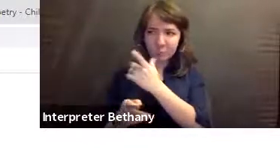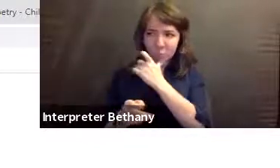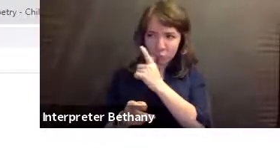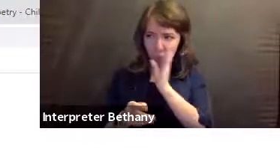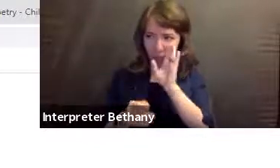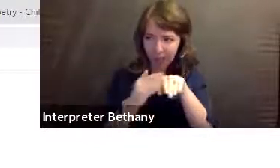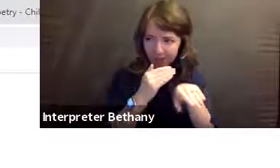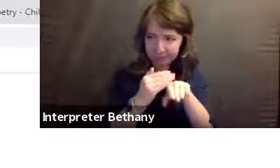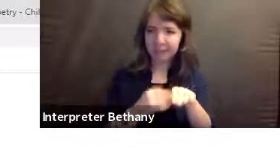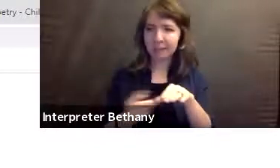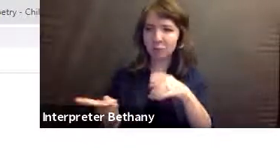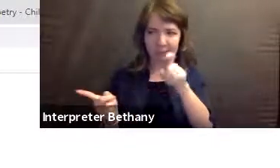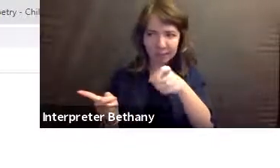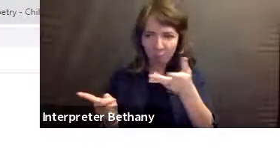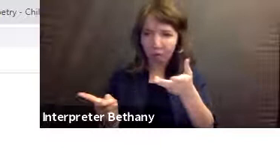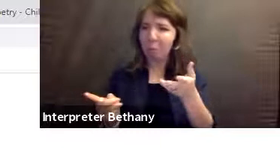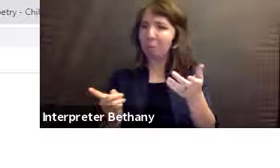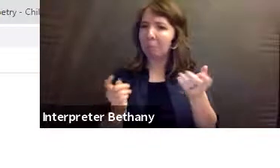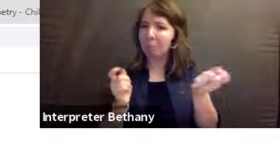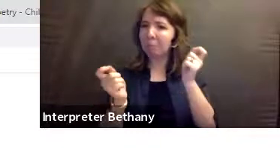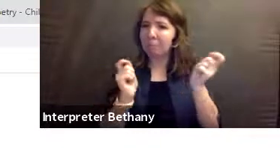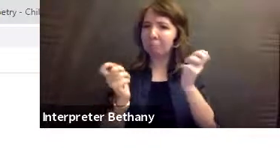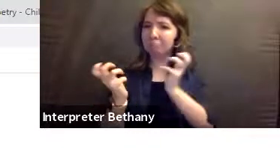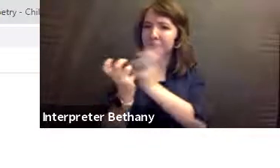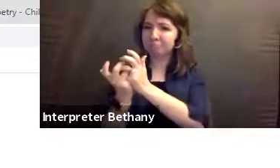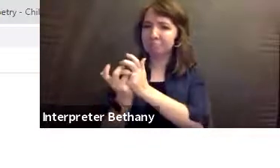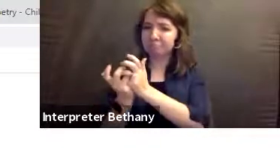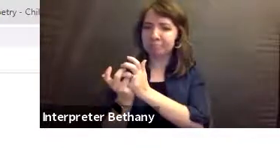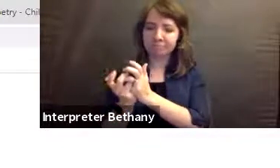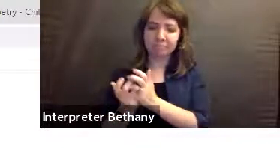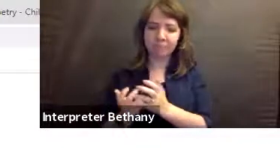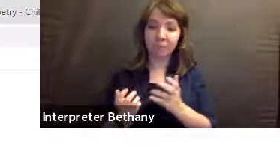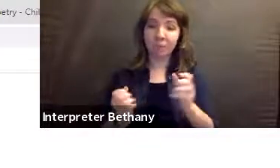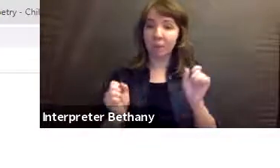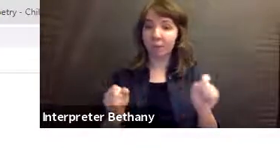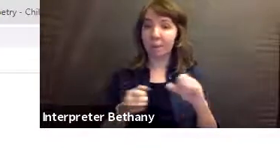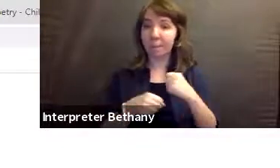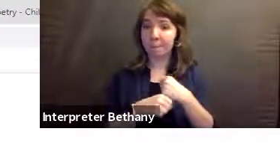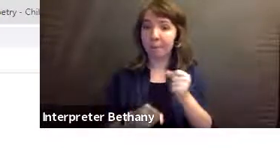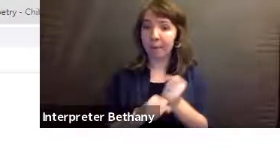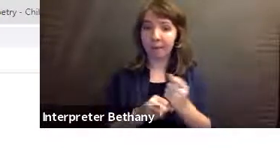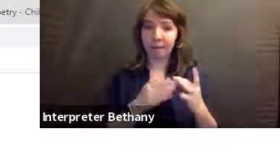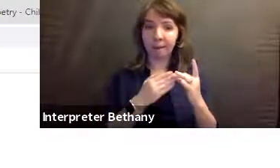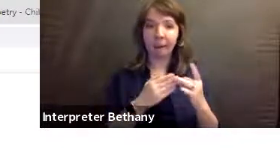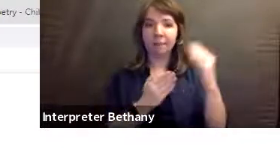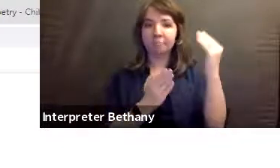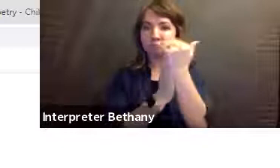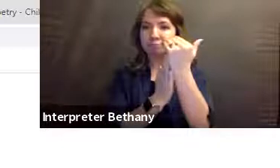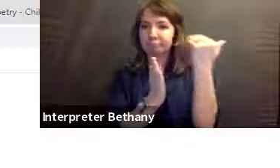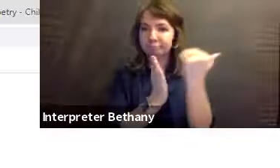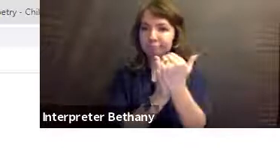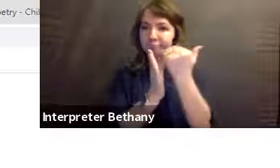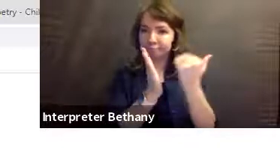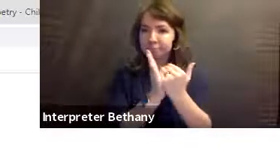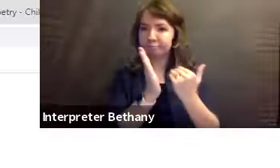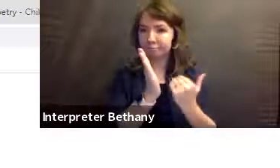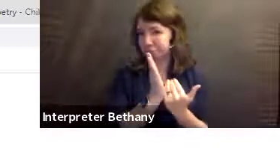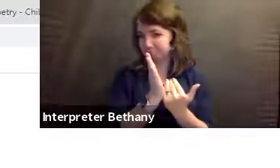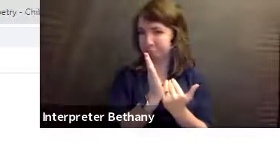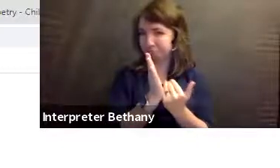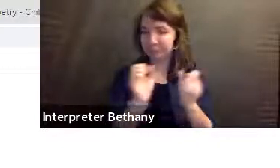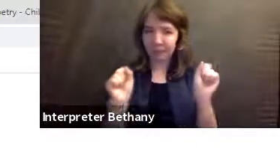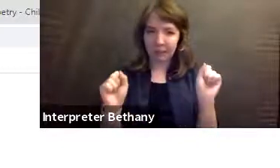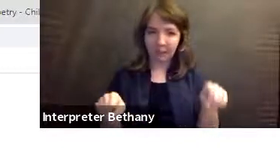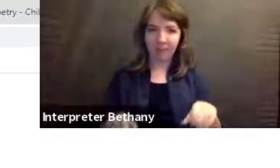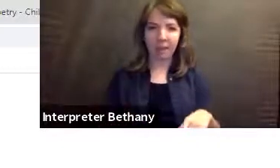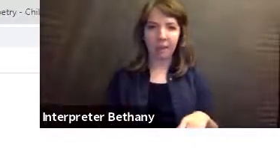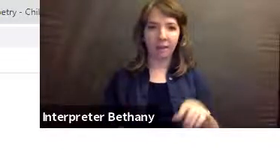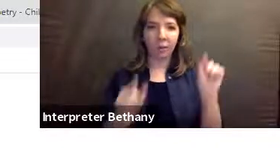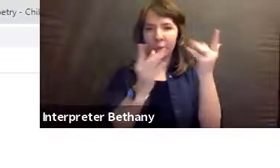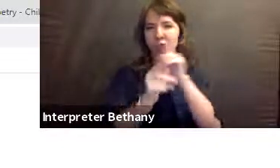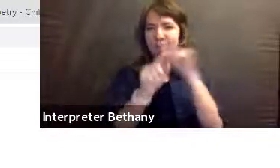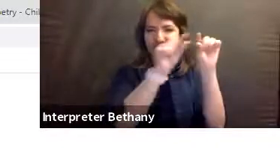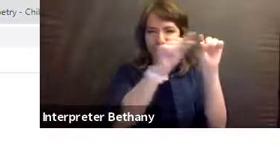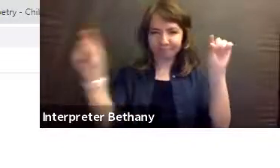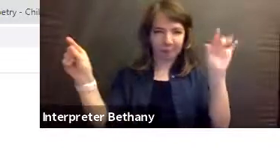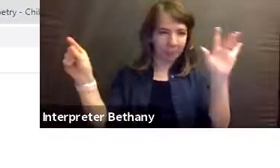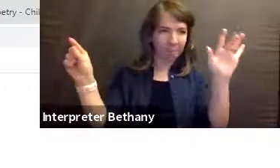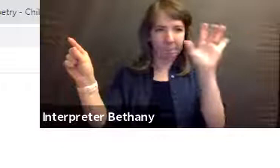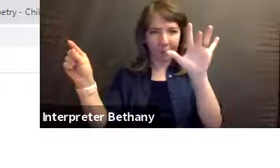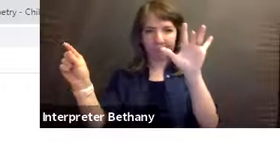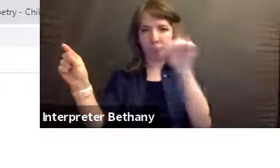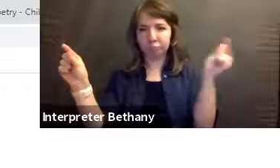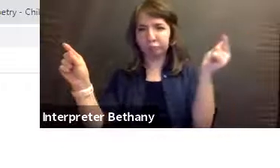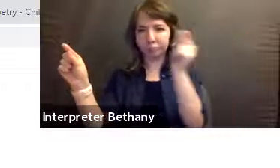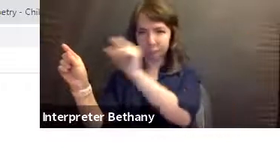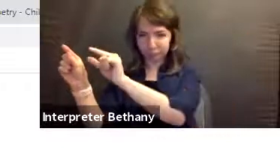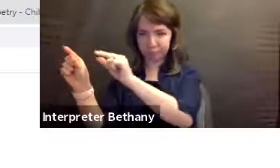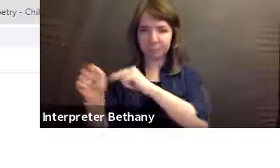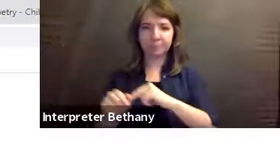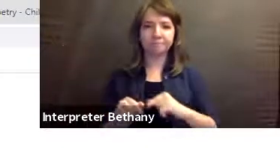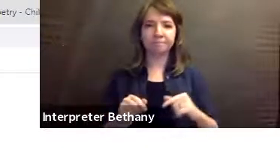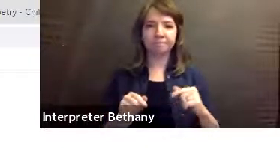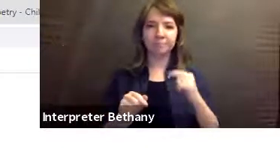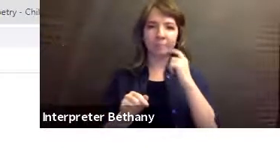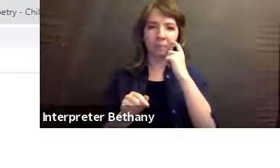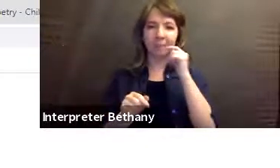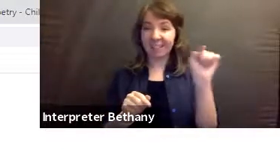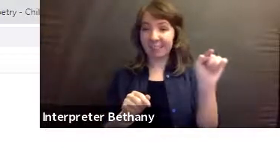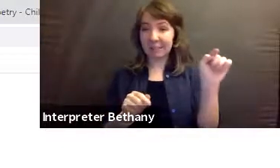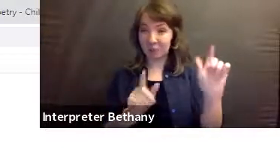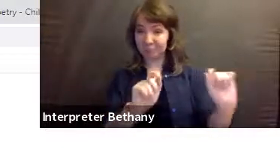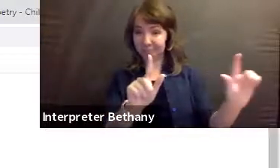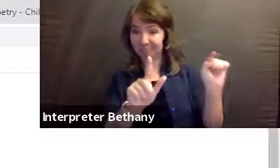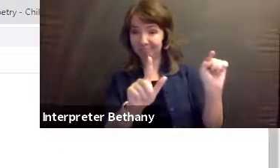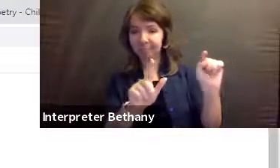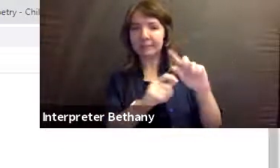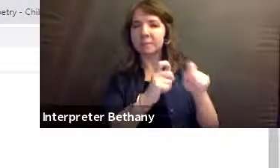Linda Kobashigawa: We can do a put them create the guys to make them, you know, sequential so you know you would go from one tab to the next, the next, walking through certain things. Again, this one specifically for faculty